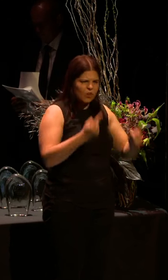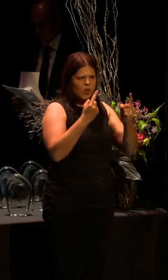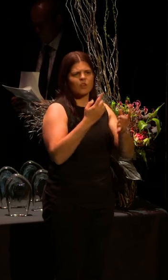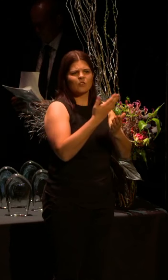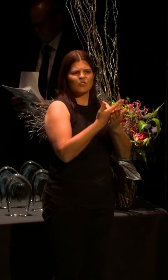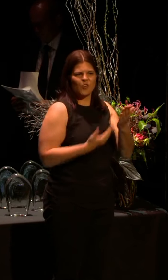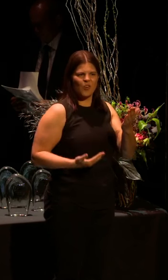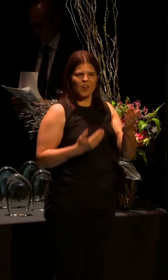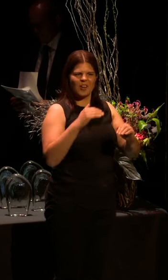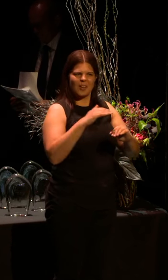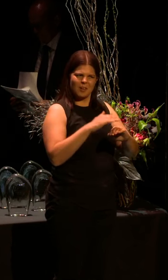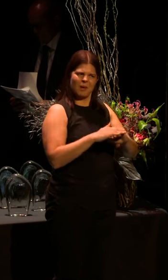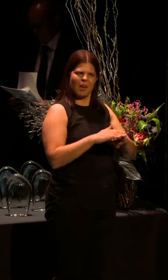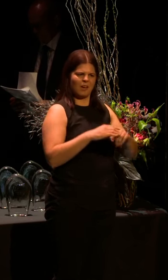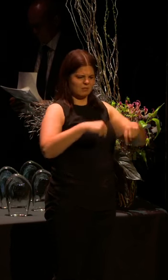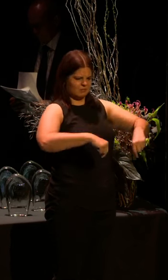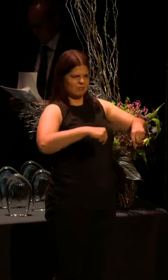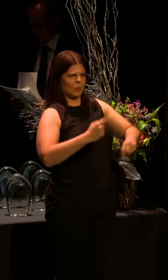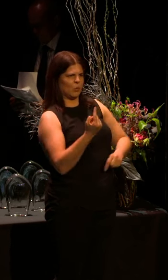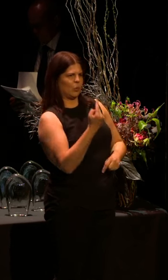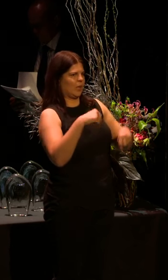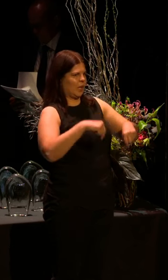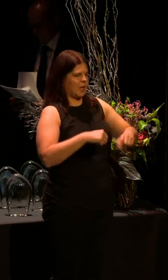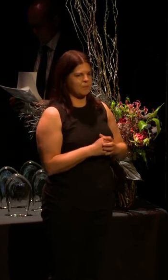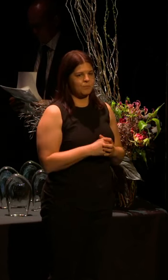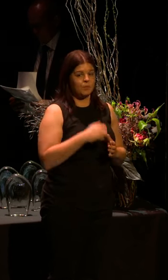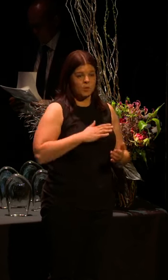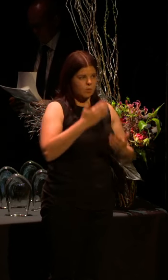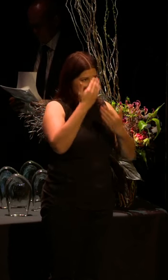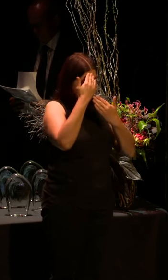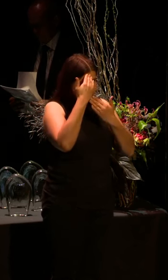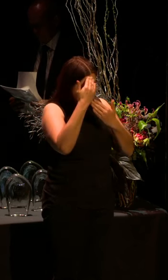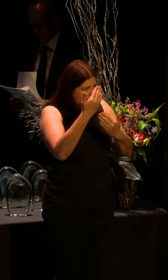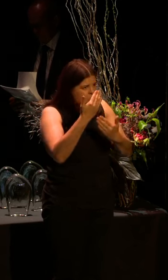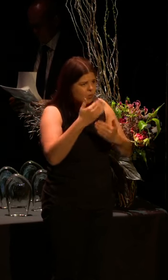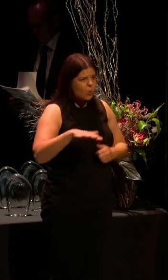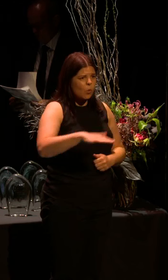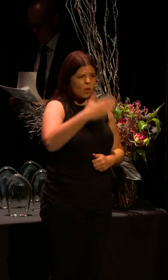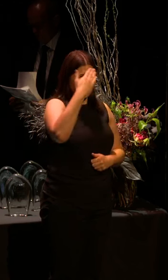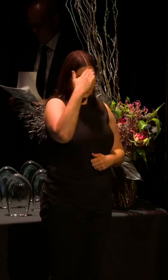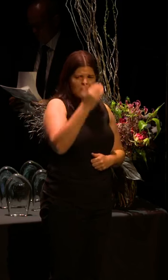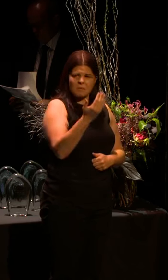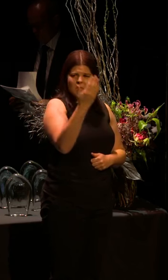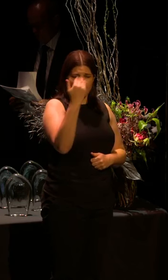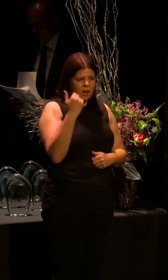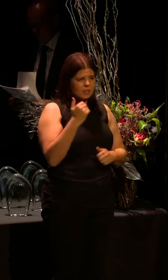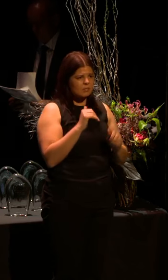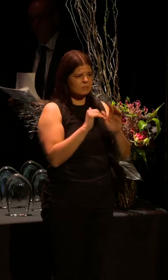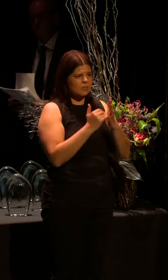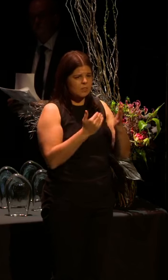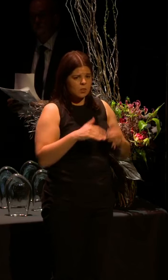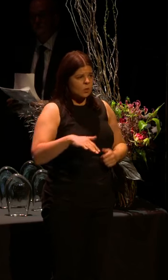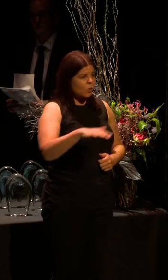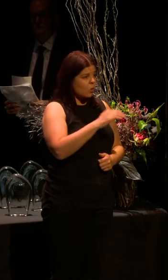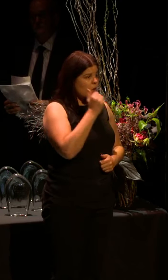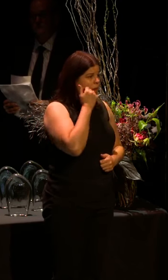And I would like to pay my respects to all elders, past and present, of all Aboriginal and non-Aboriginal people here this evening,